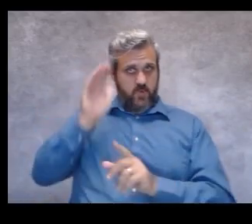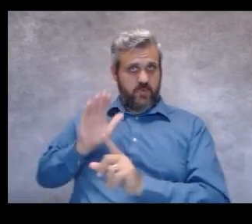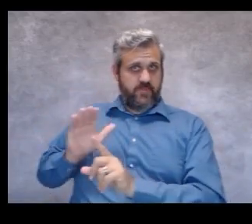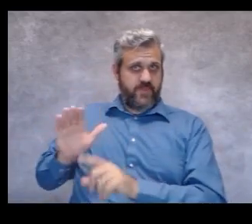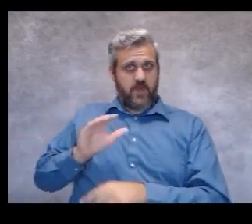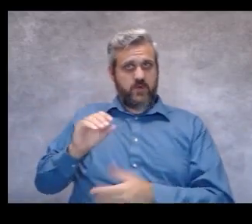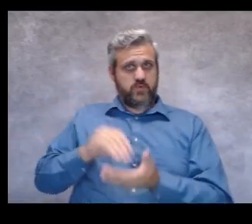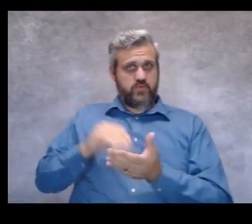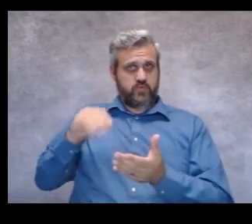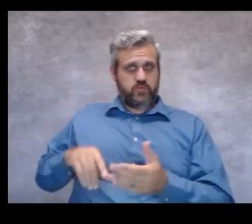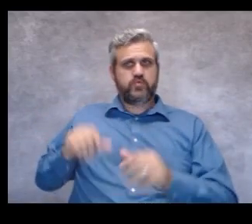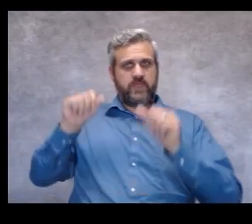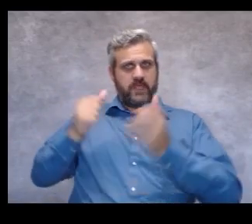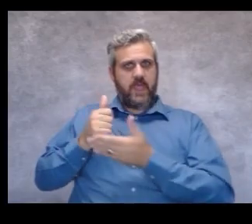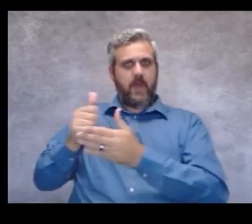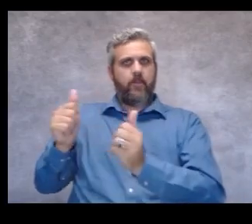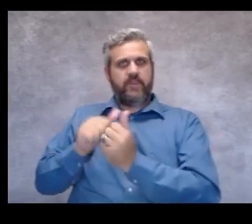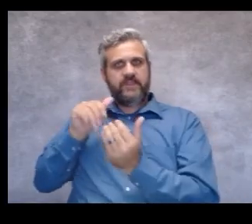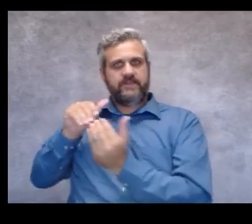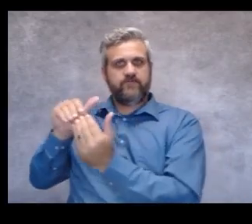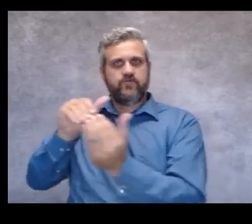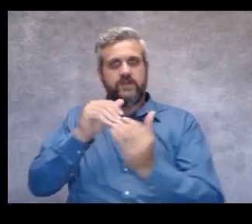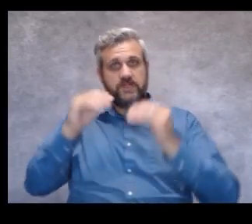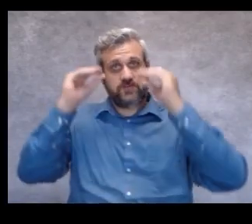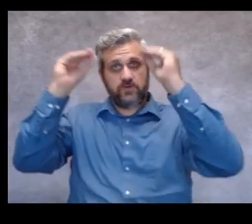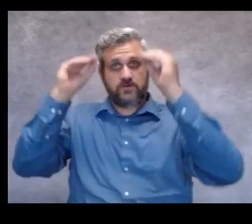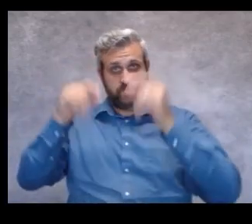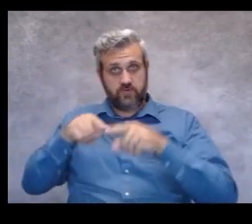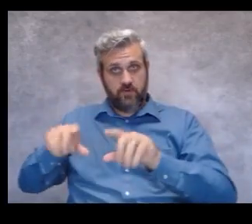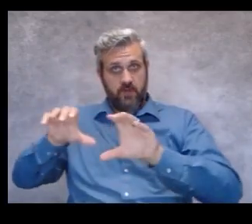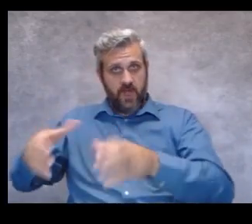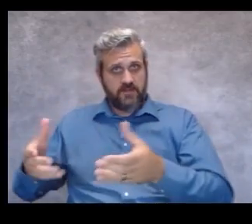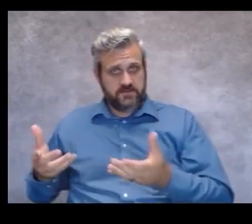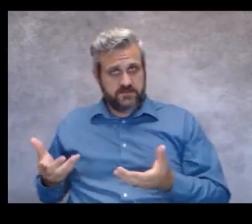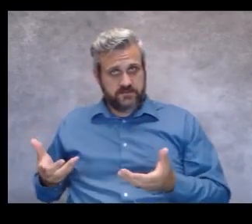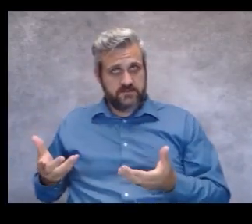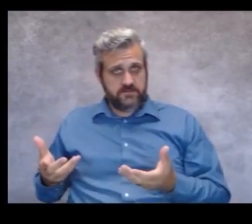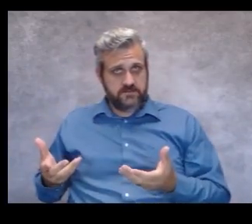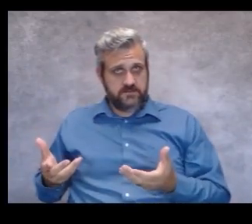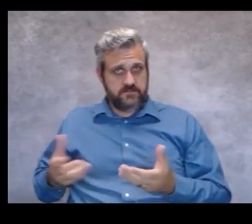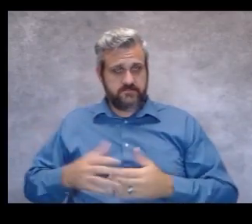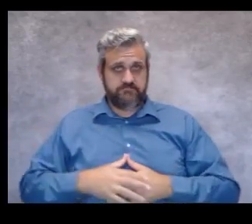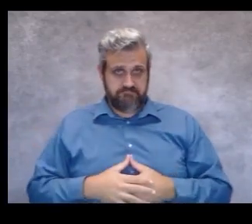they can assist with differentiating instruction for them in the classroom?